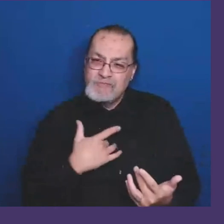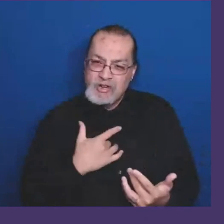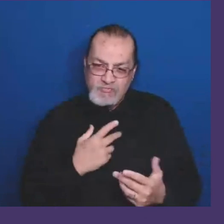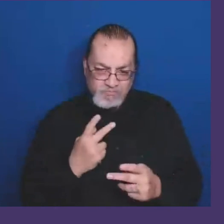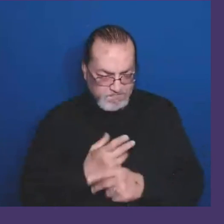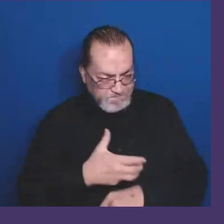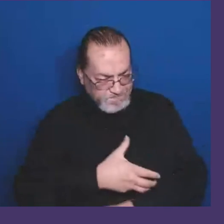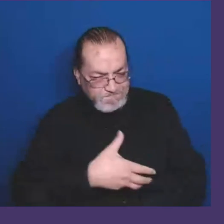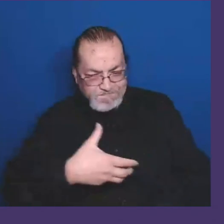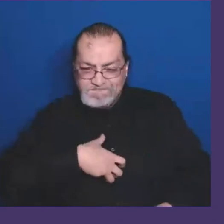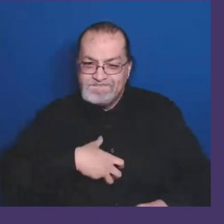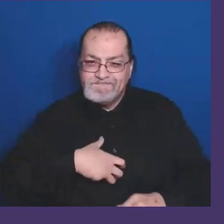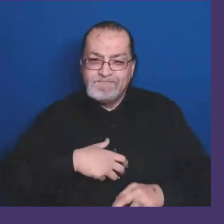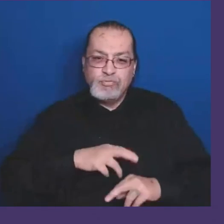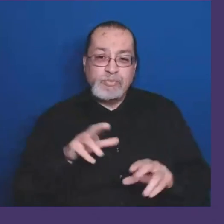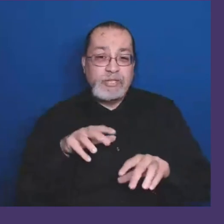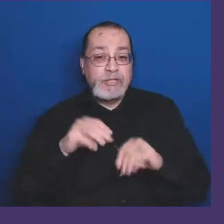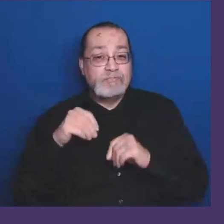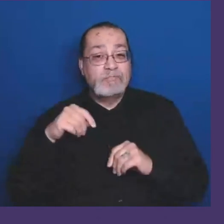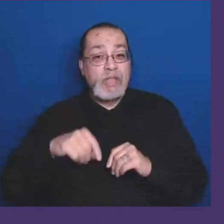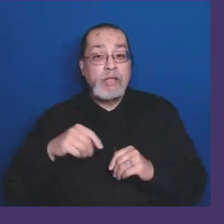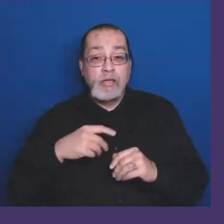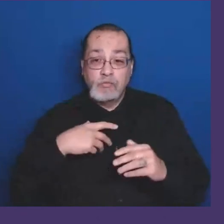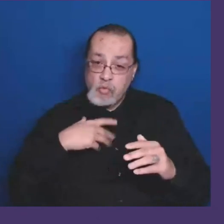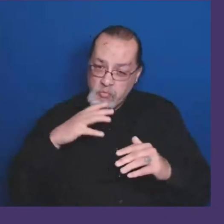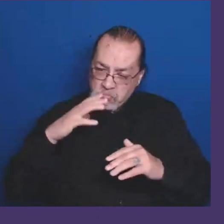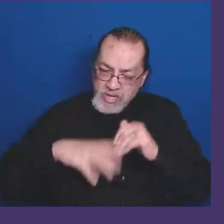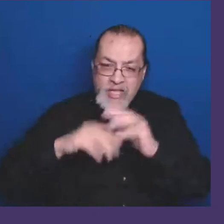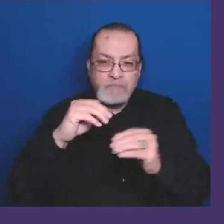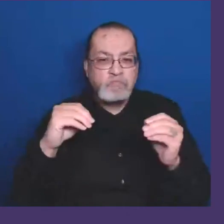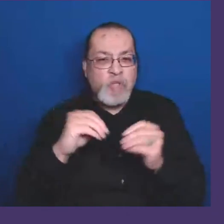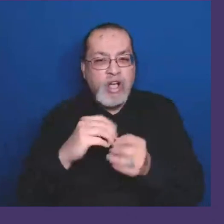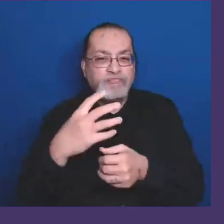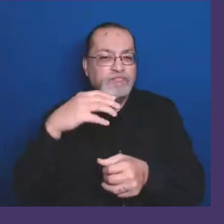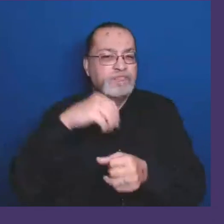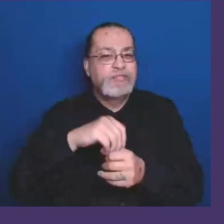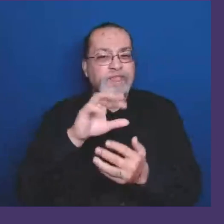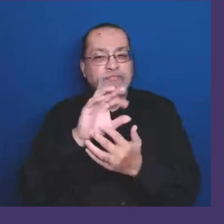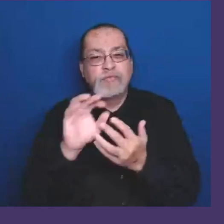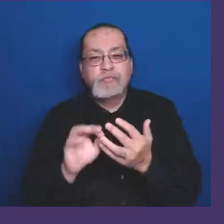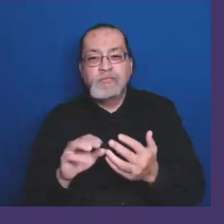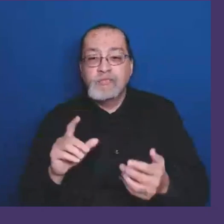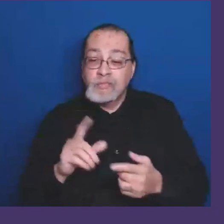Until next time, I'm Jessica Rafuse. Jenny Lay-Flurrie: I'm Jenny Lay-Flurrie. Have a great day.